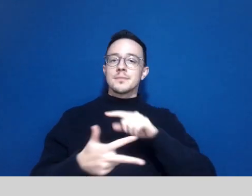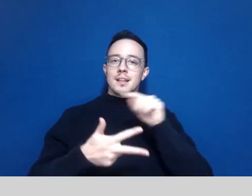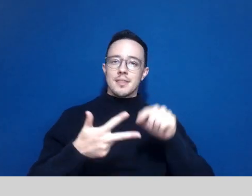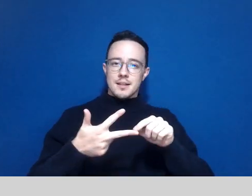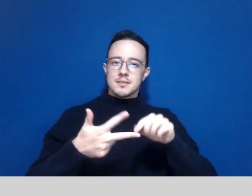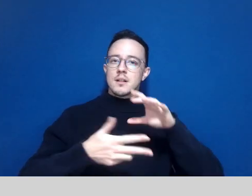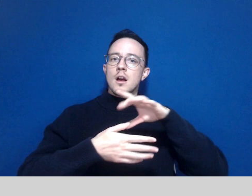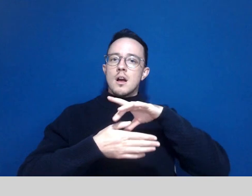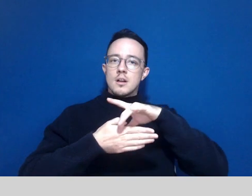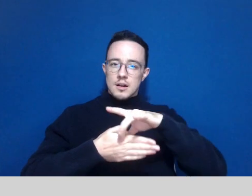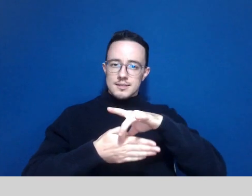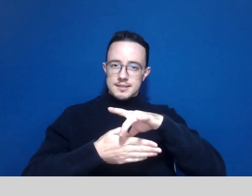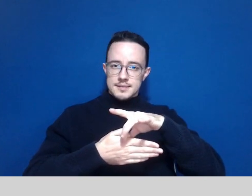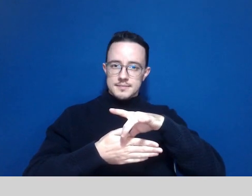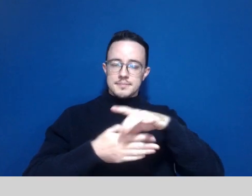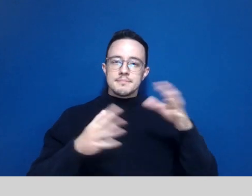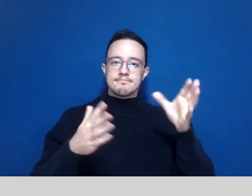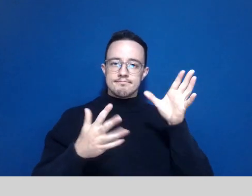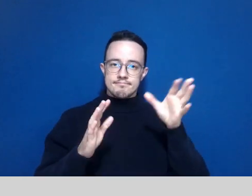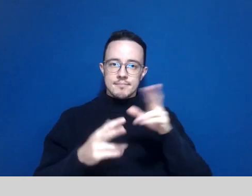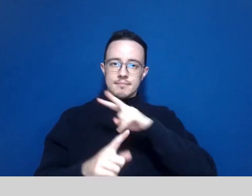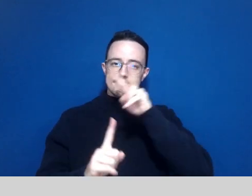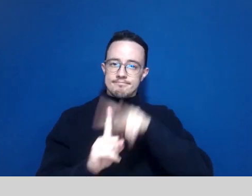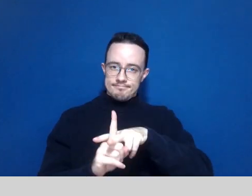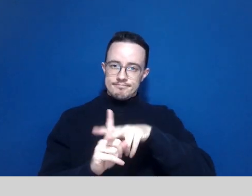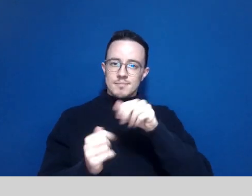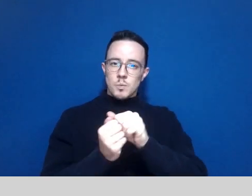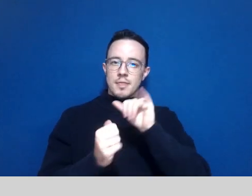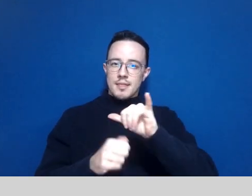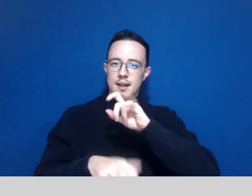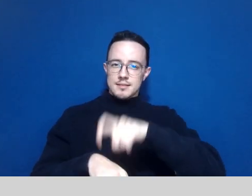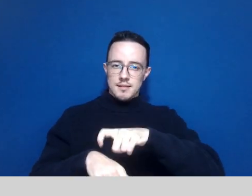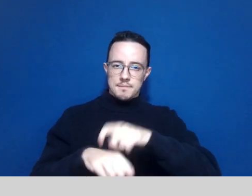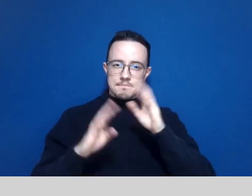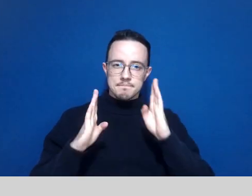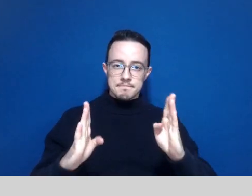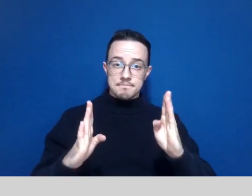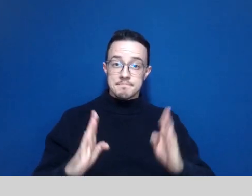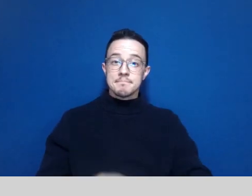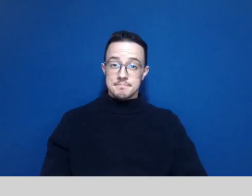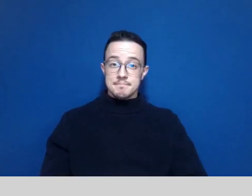that you want to exist within that time. Now, SRT is a great format